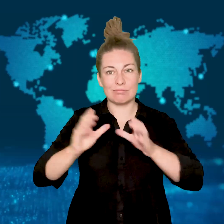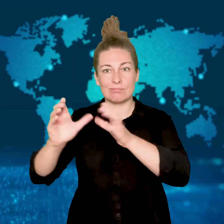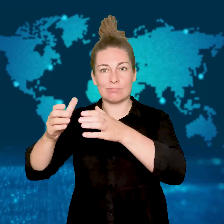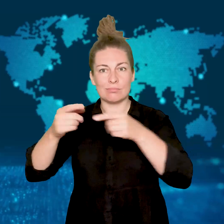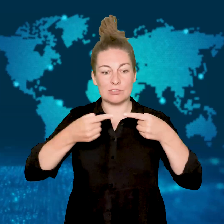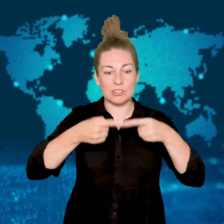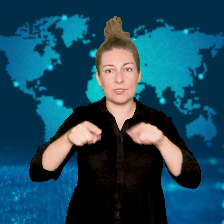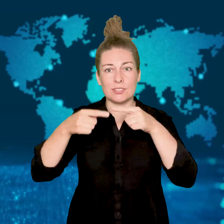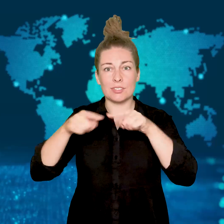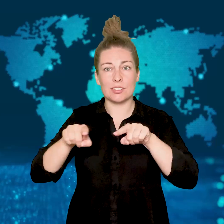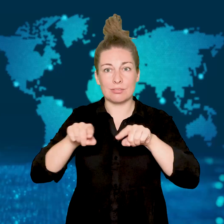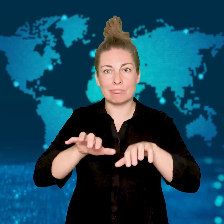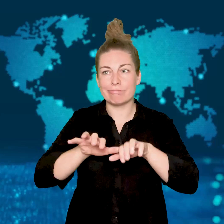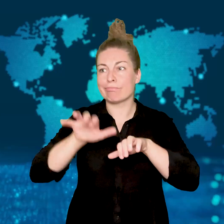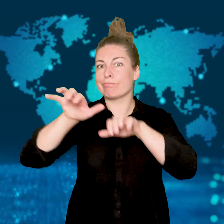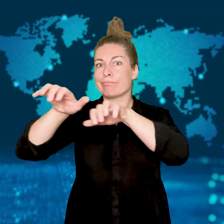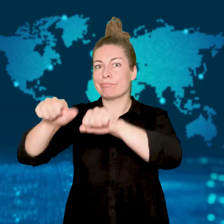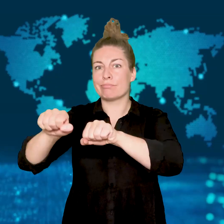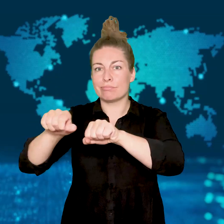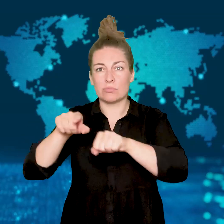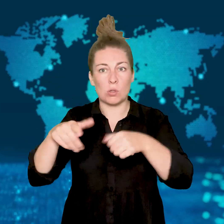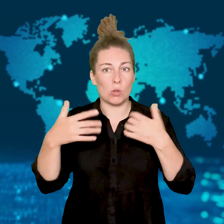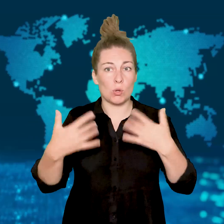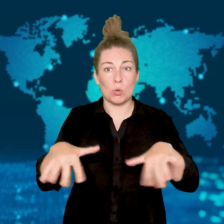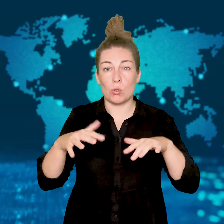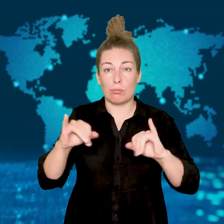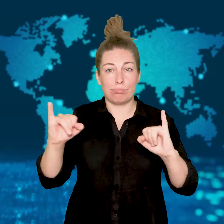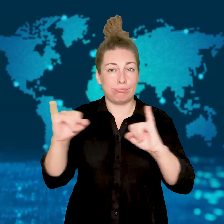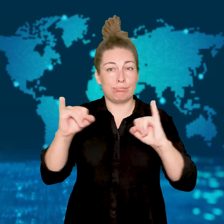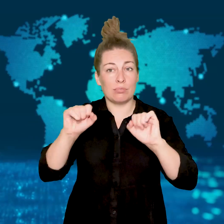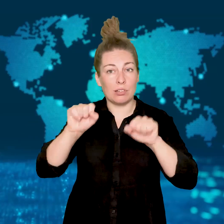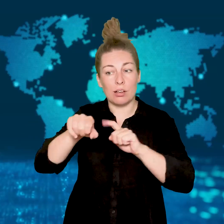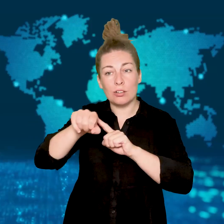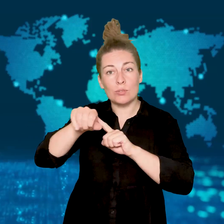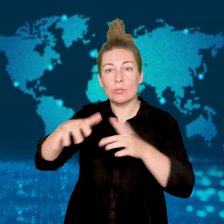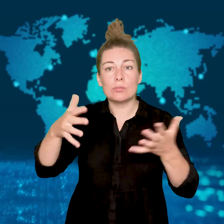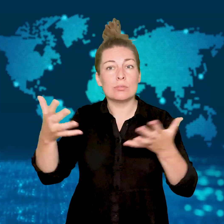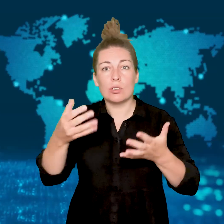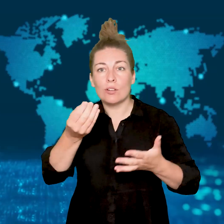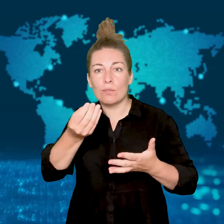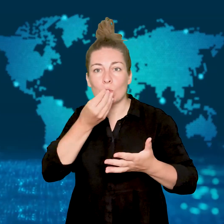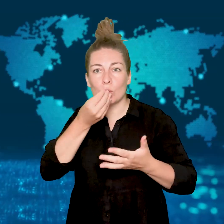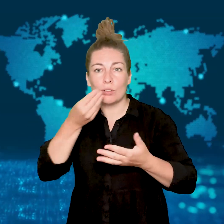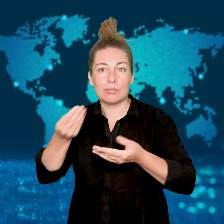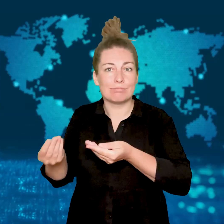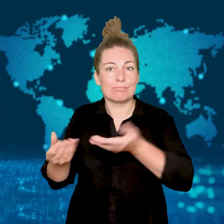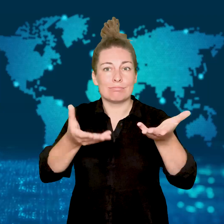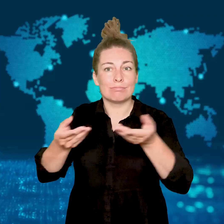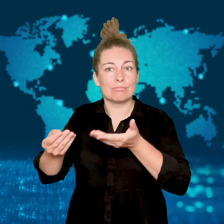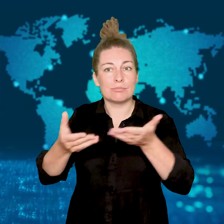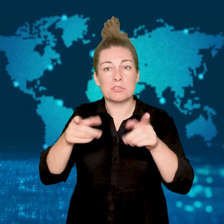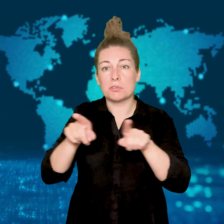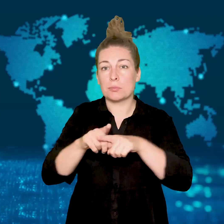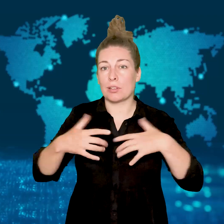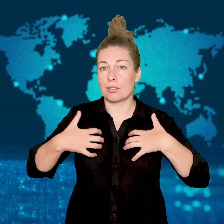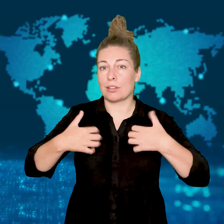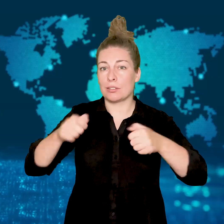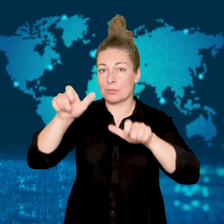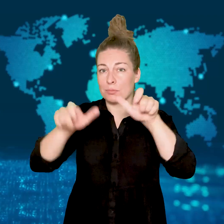food supplies and health around the world.